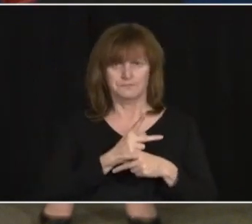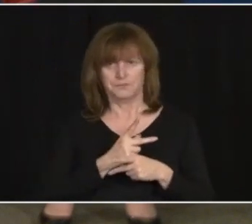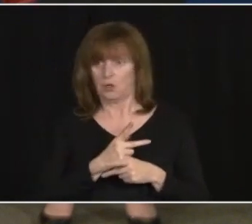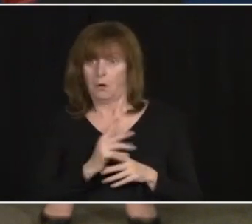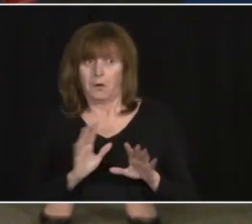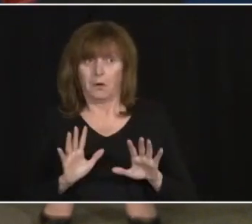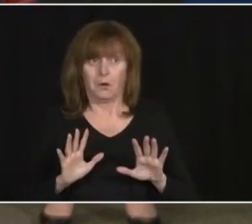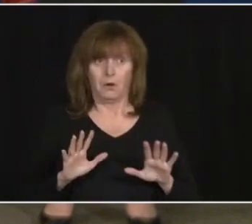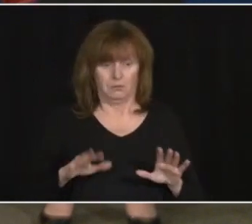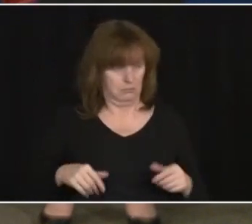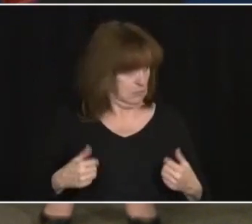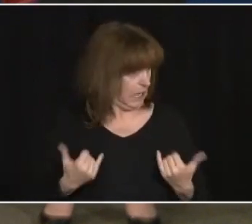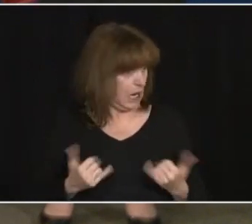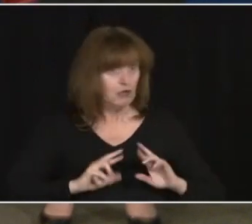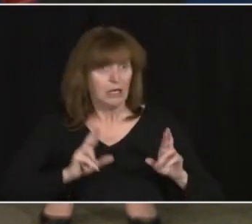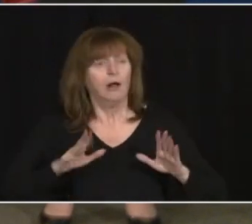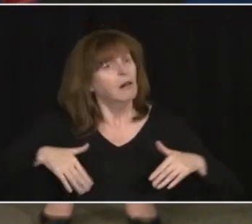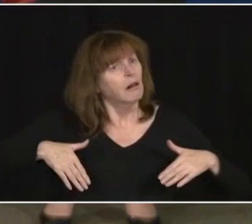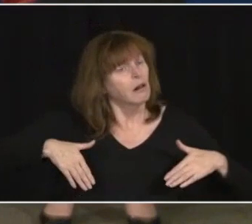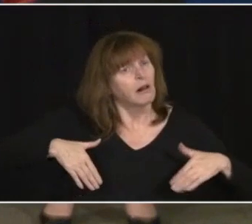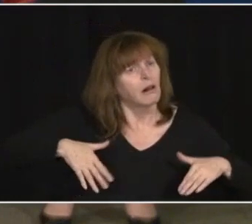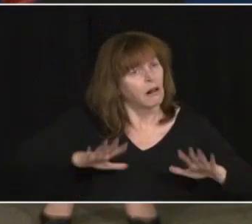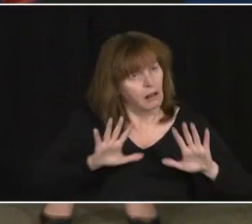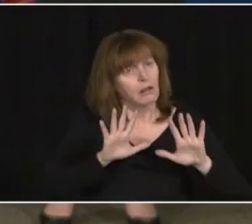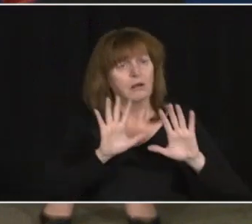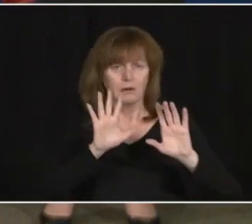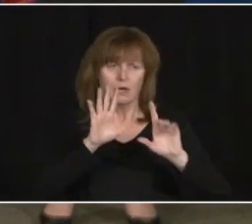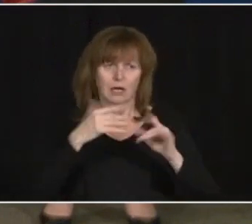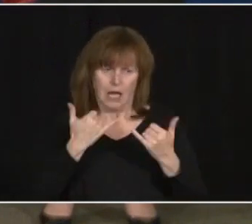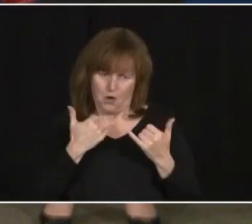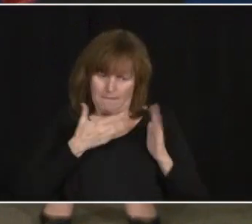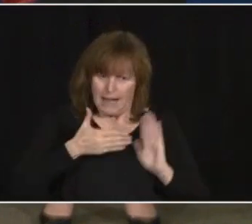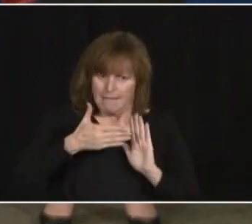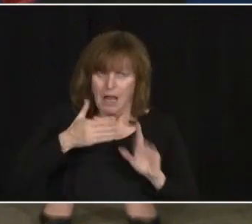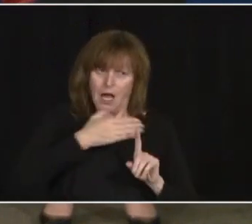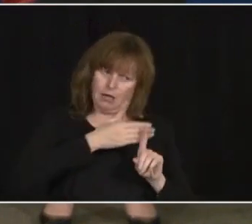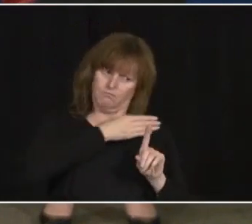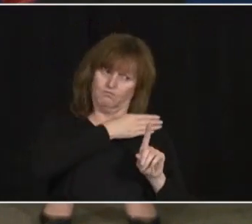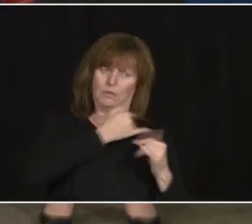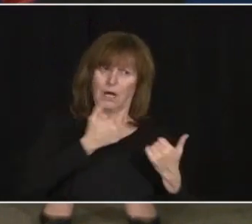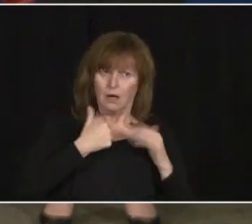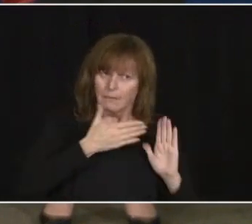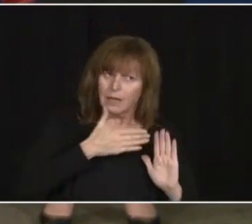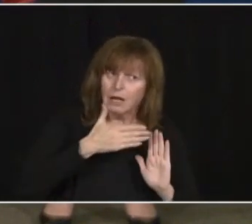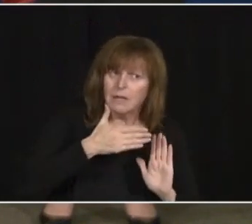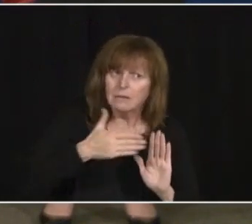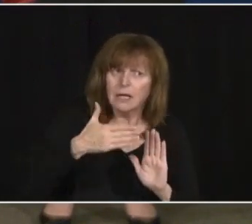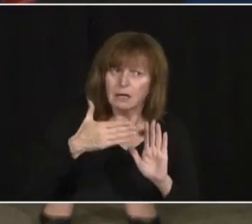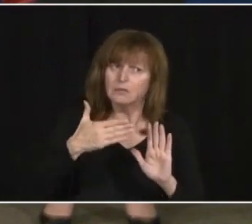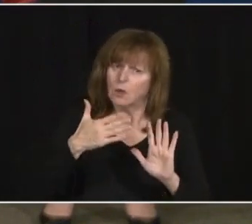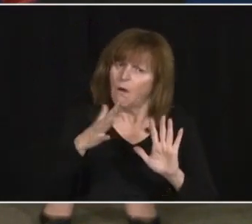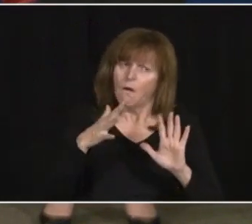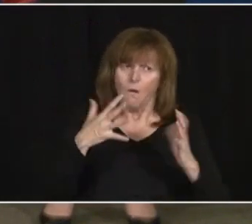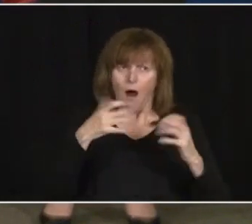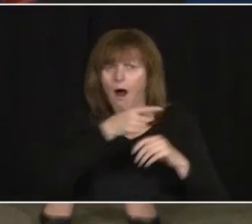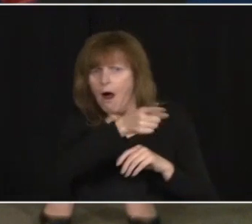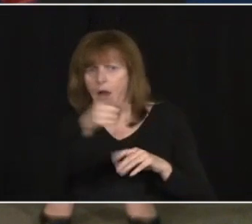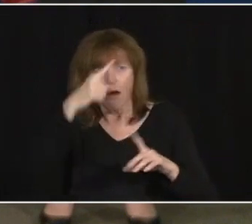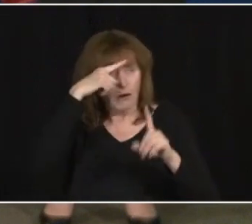that we give people hope because there is hope. We do have a strong framework